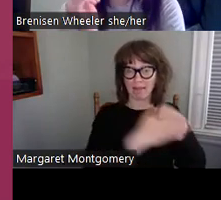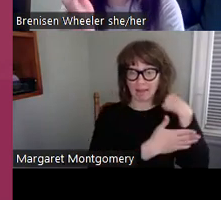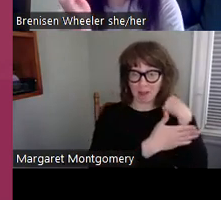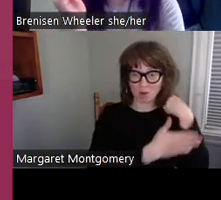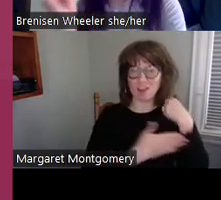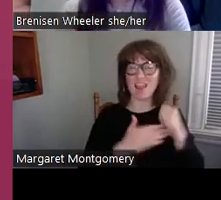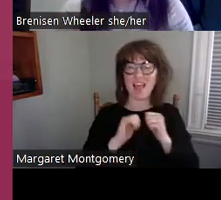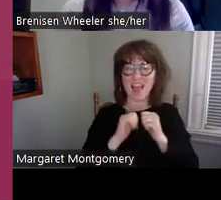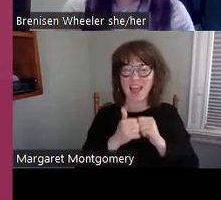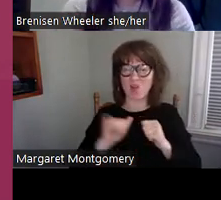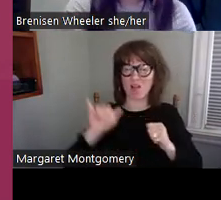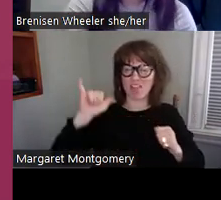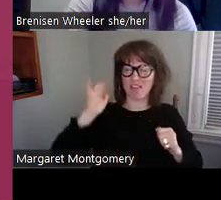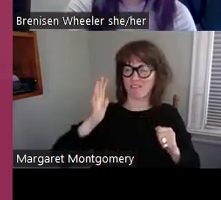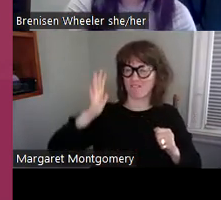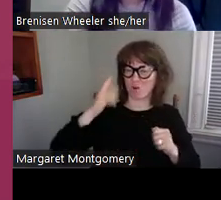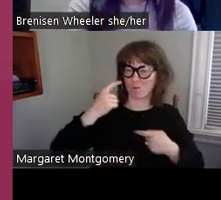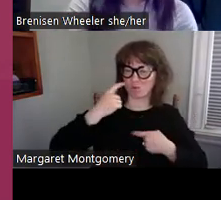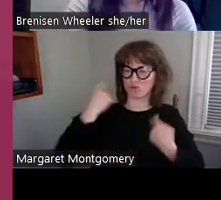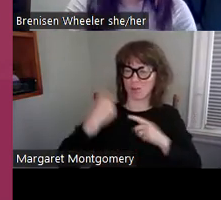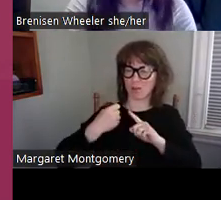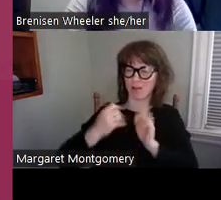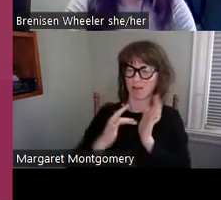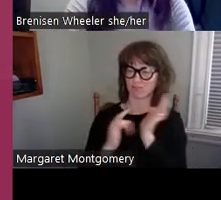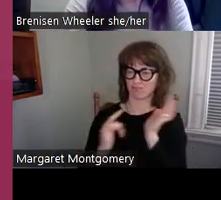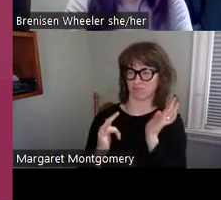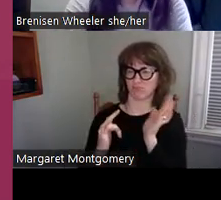13:02:53 accessing supportive services that they need to be safe from abuse or to stop